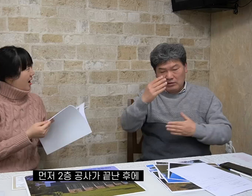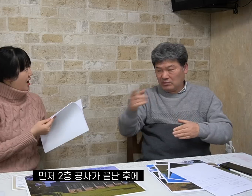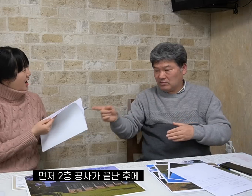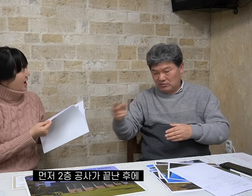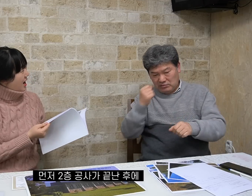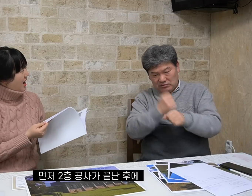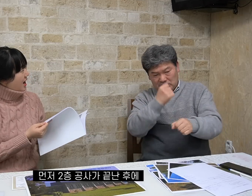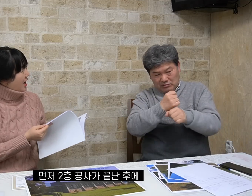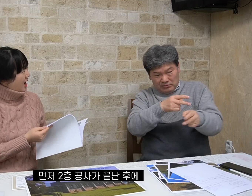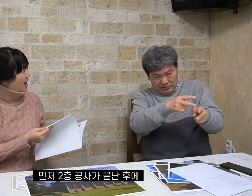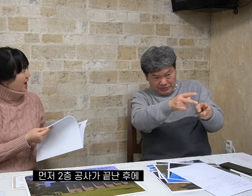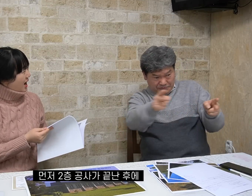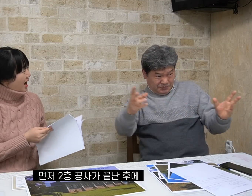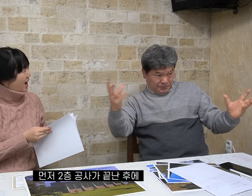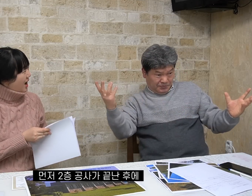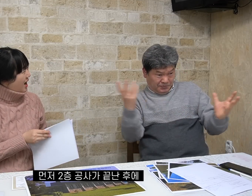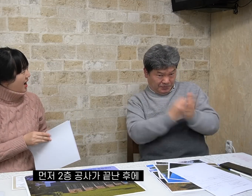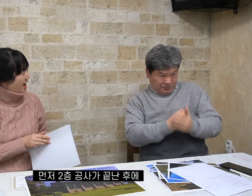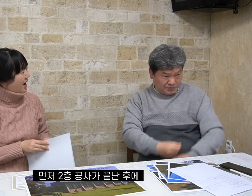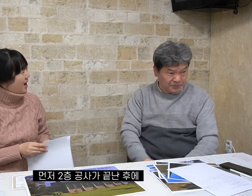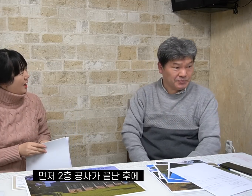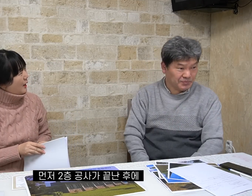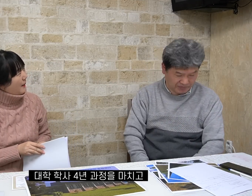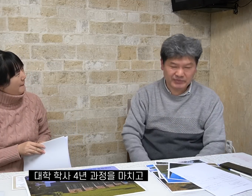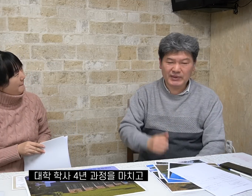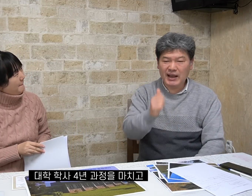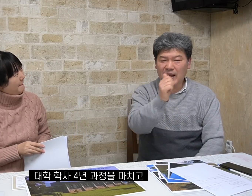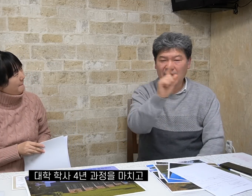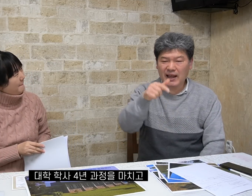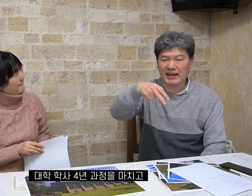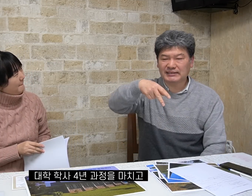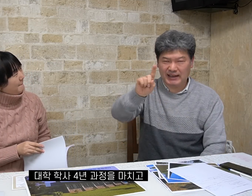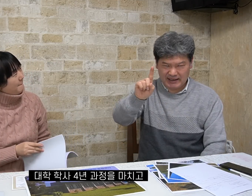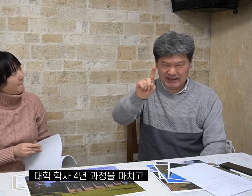First of all, after the construction of the second floor is completed,